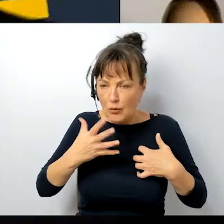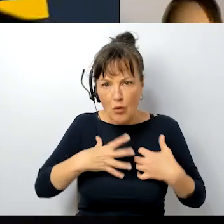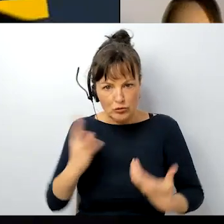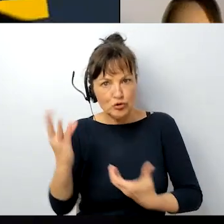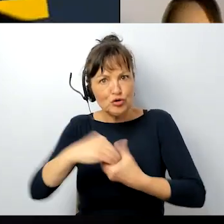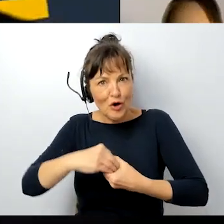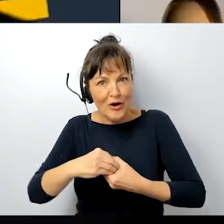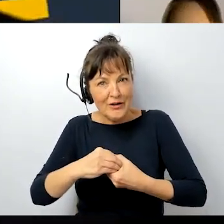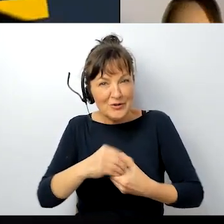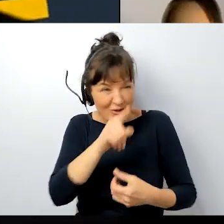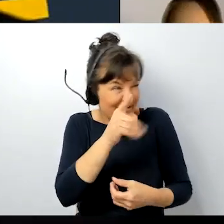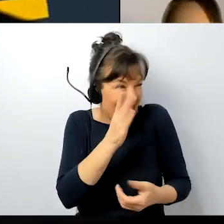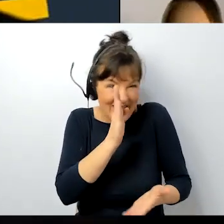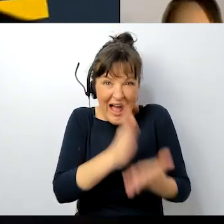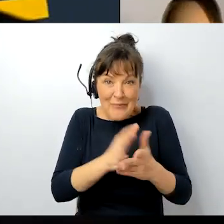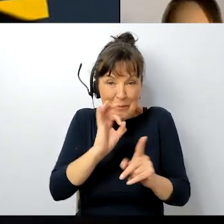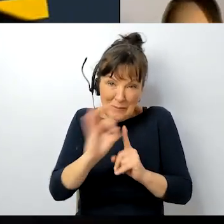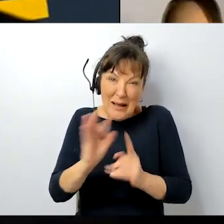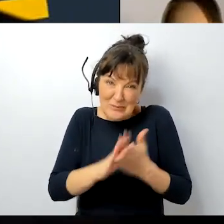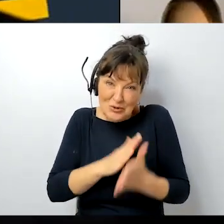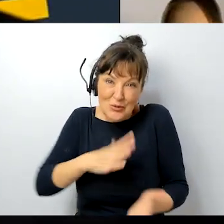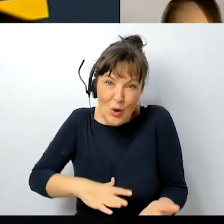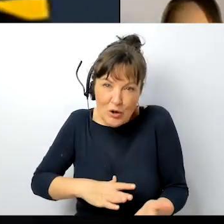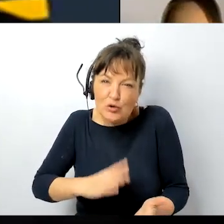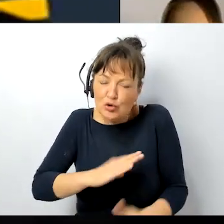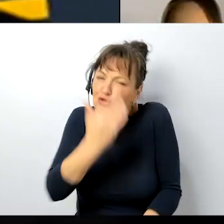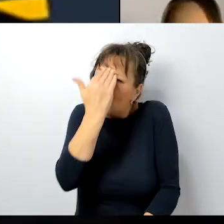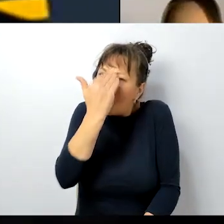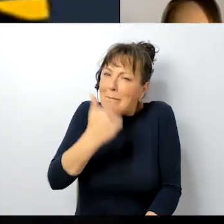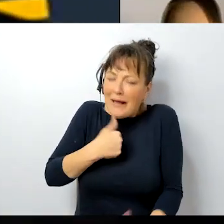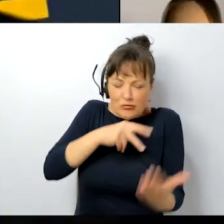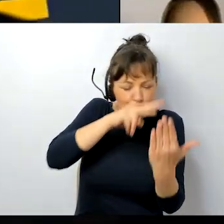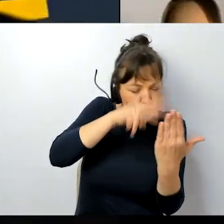actually genuinely want to work for them and you do, because you've applied to work there, so you